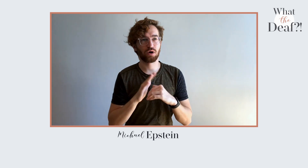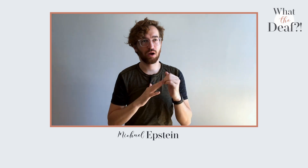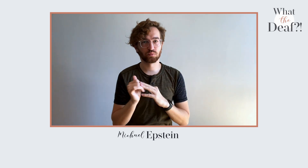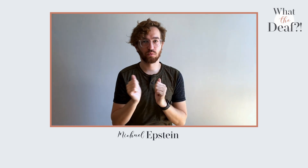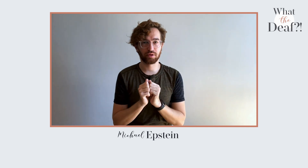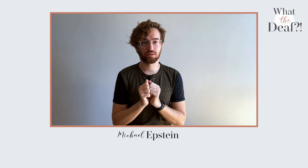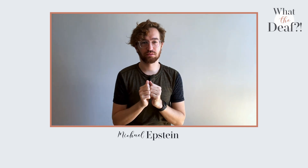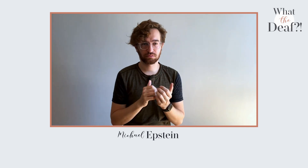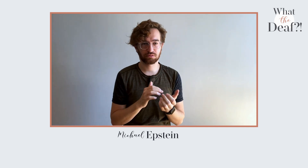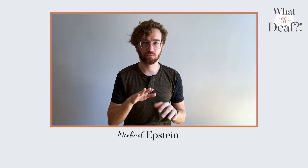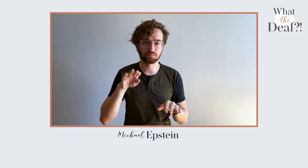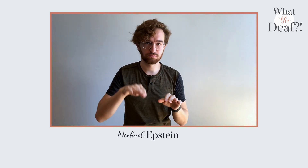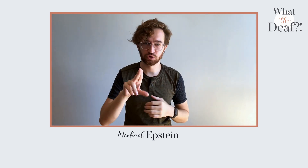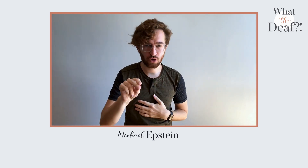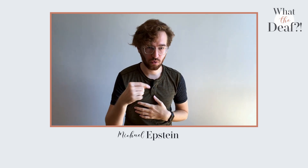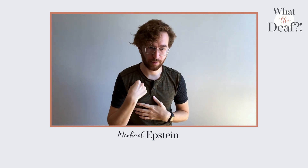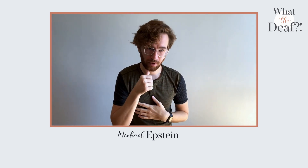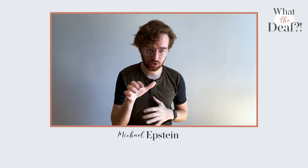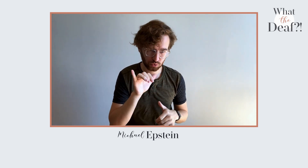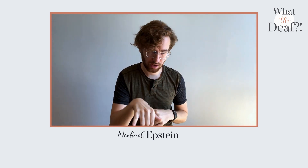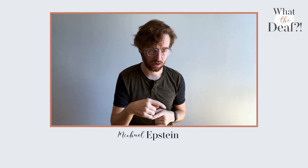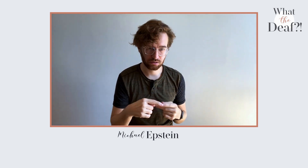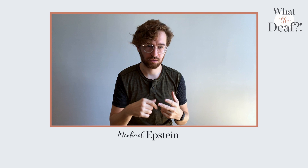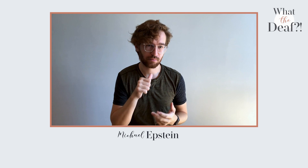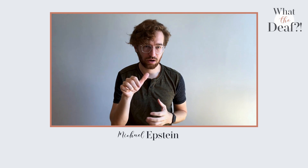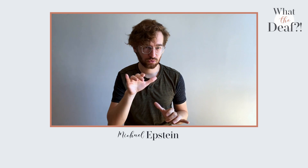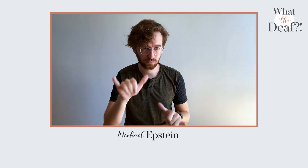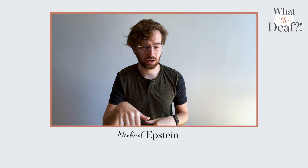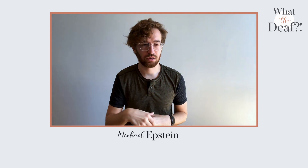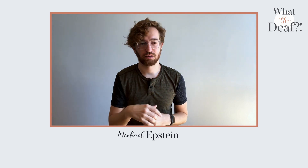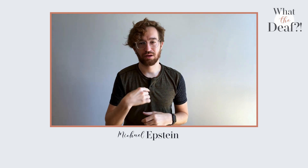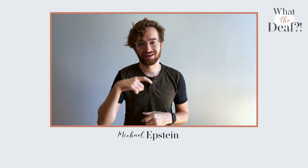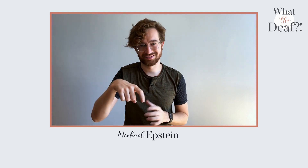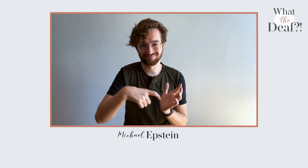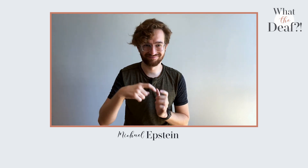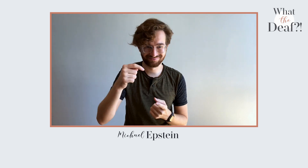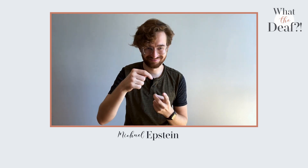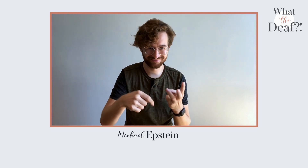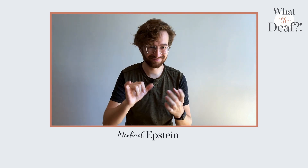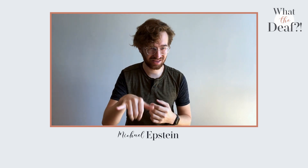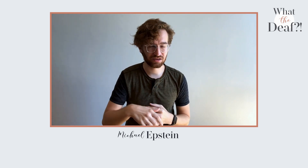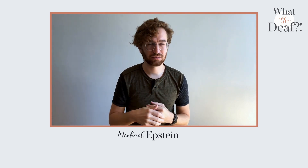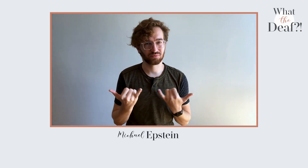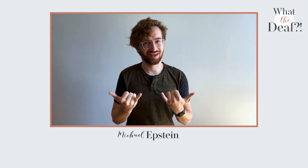But currently after those years, I'm comfortable saying, "No, I'm not going to do this. I'm not going to do that and here's what I need."